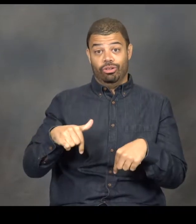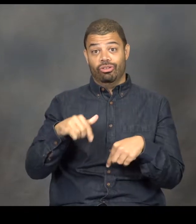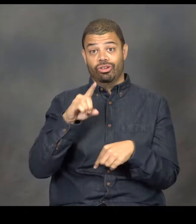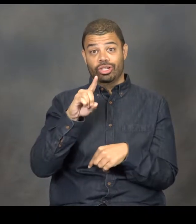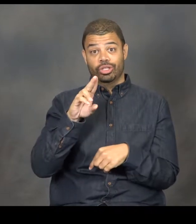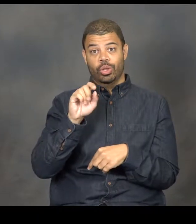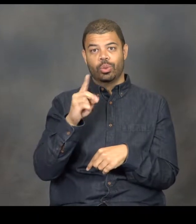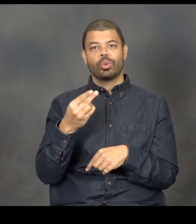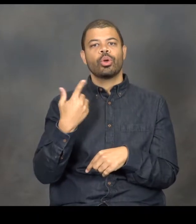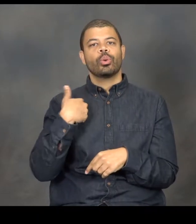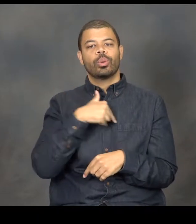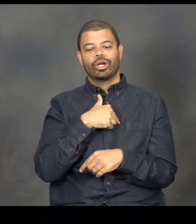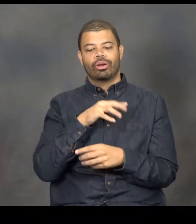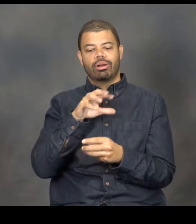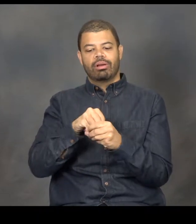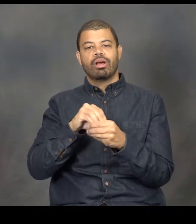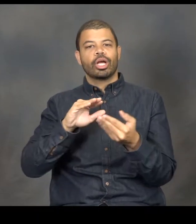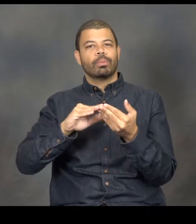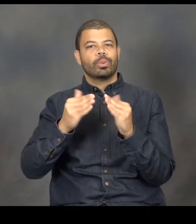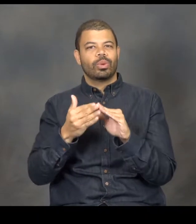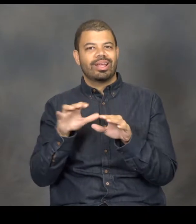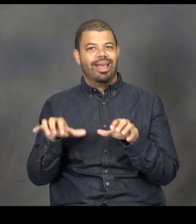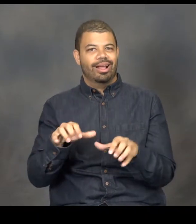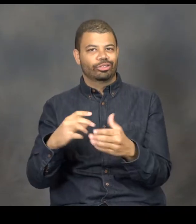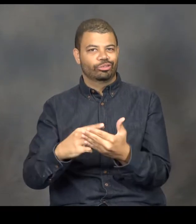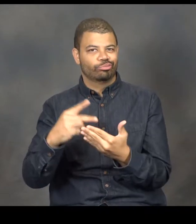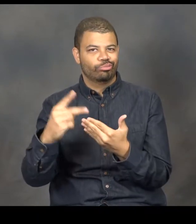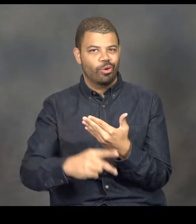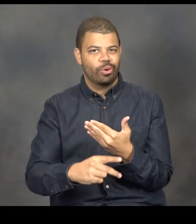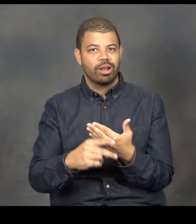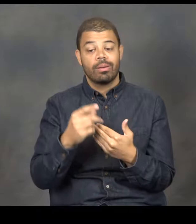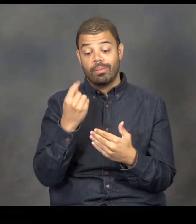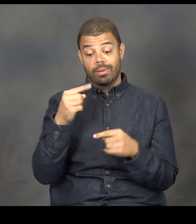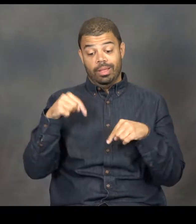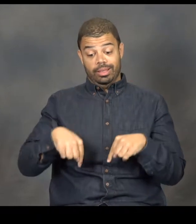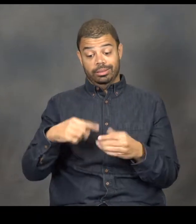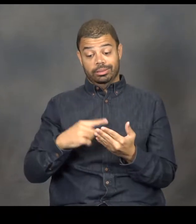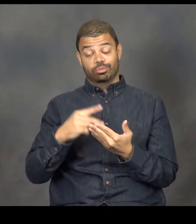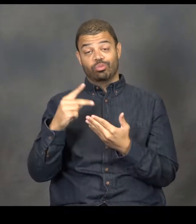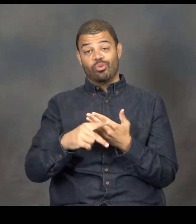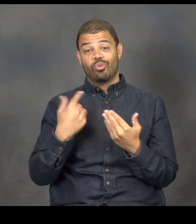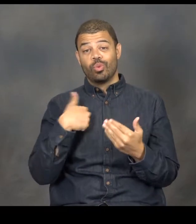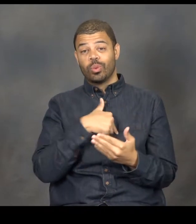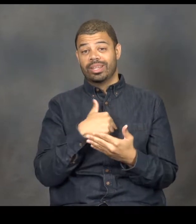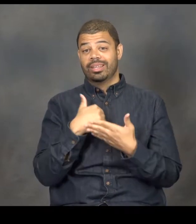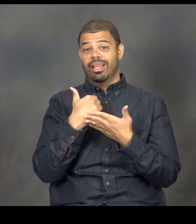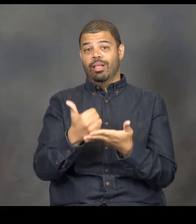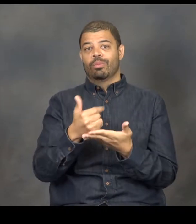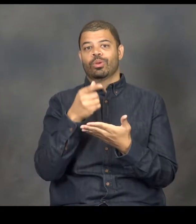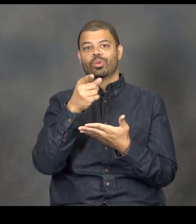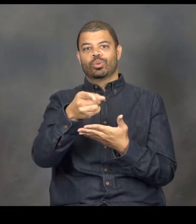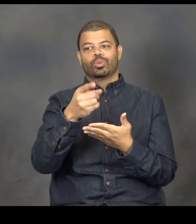which are set according to eligibility for the Earned Income Tax Credit. I know that's jargon. Please consider coming to Community Action Duluth